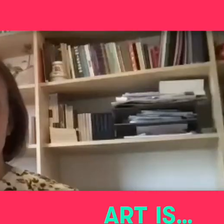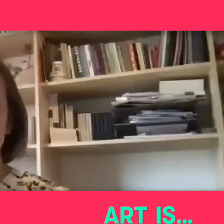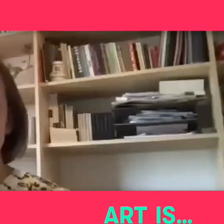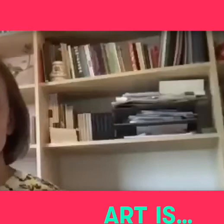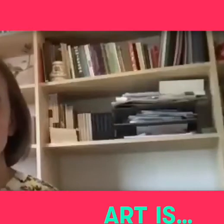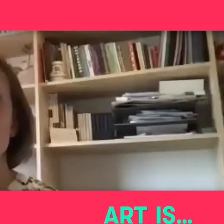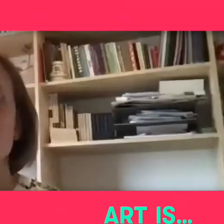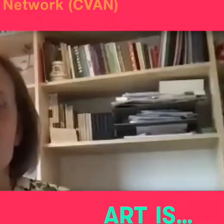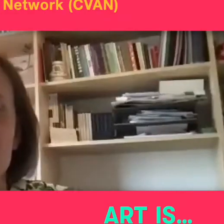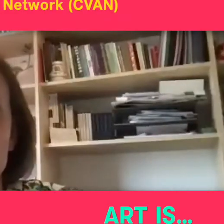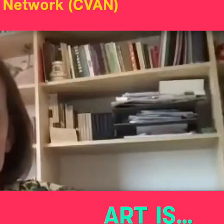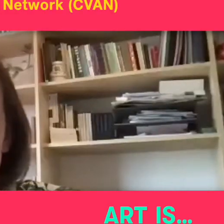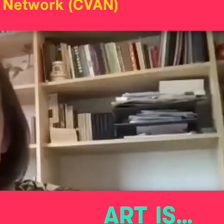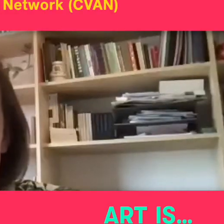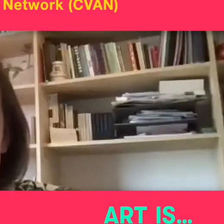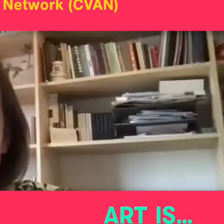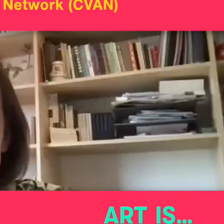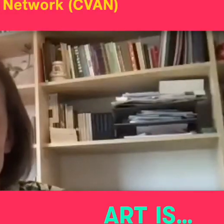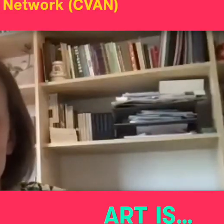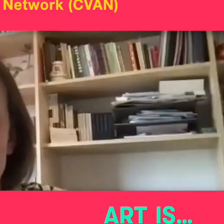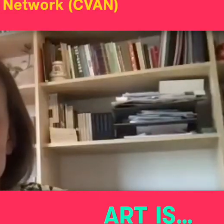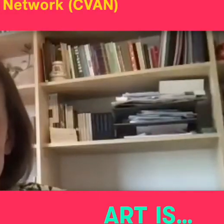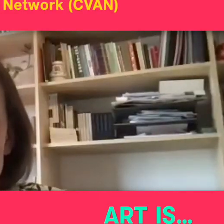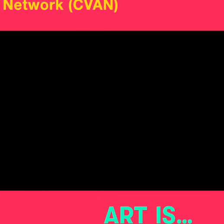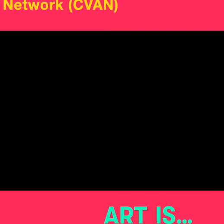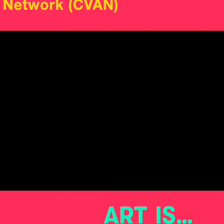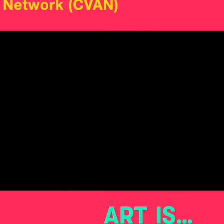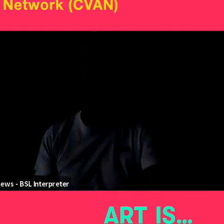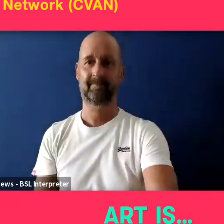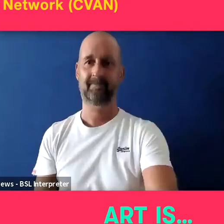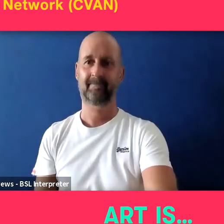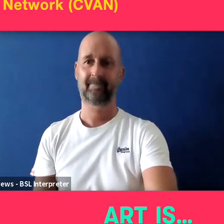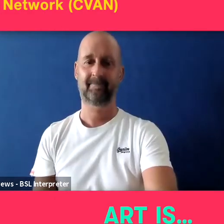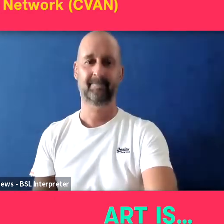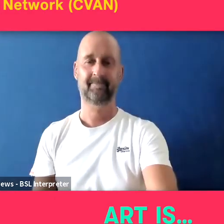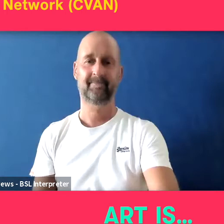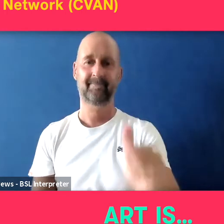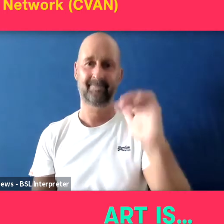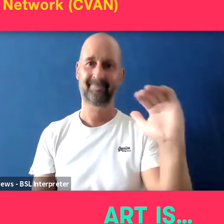Hello and welcome every. Thank you ever so much for joining us today.